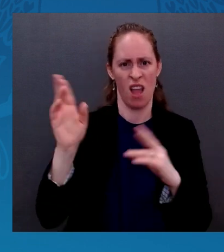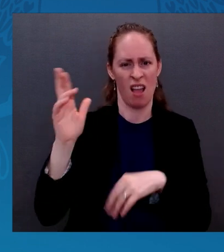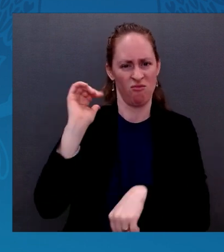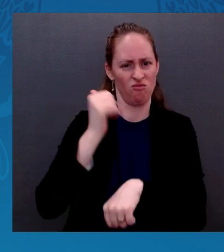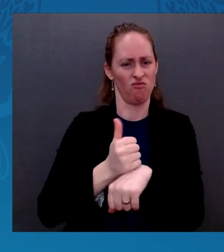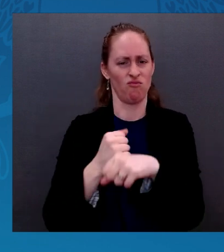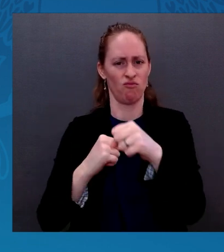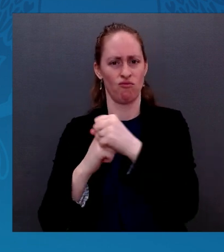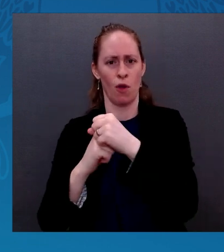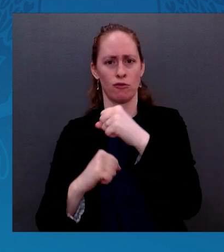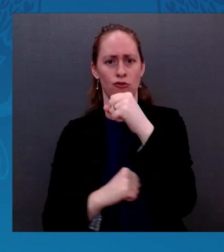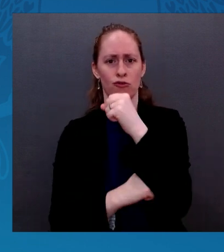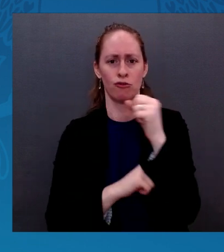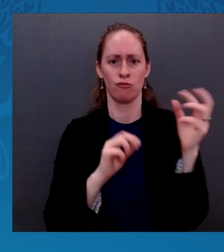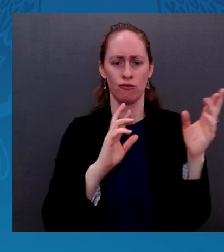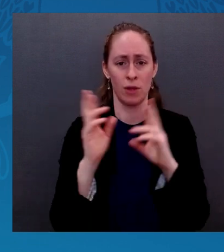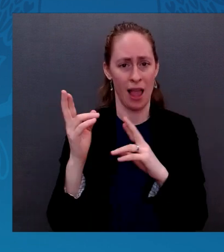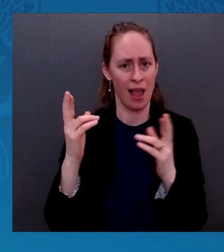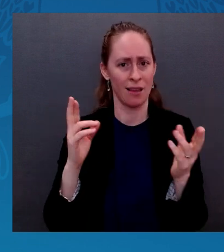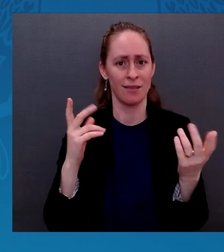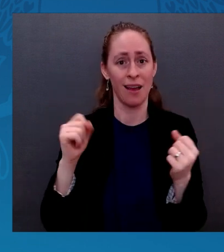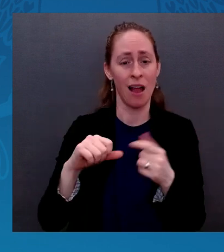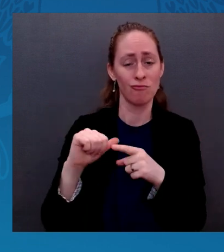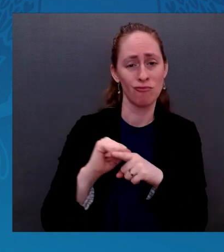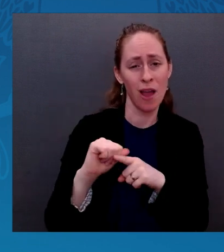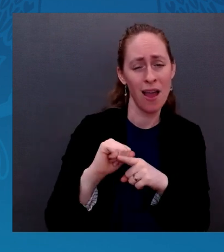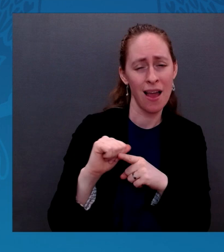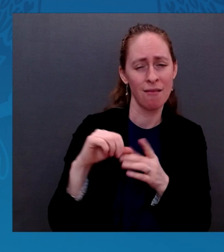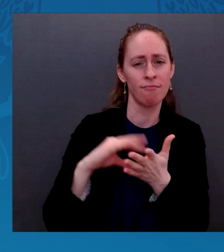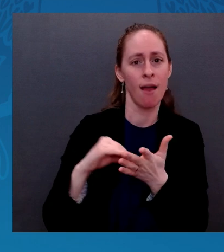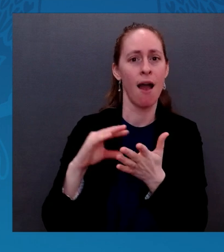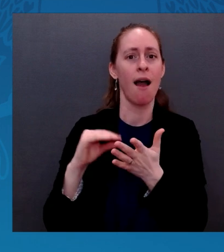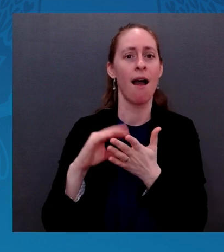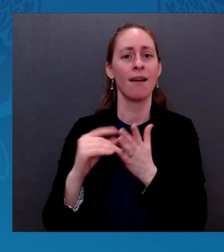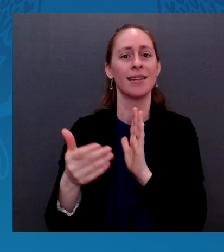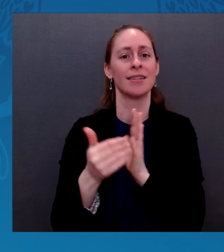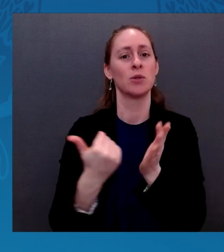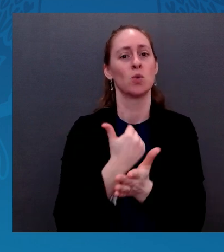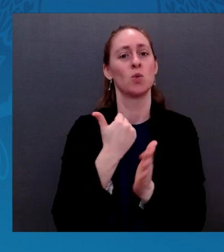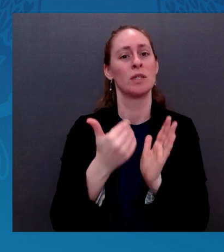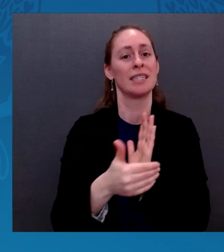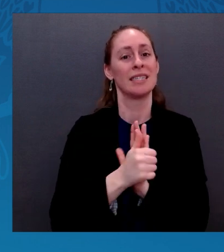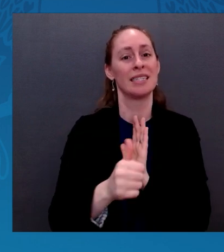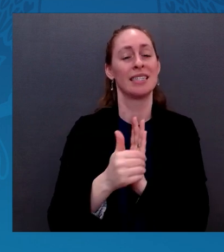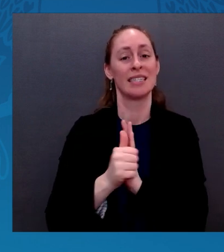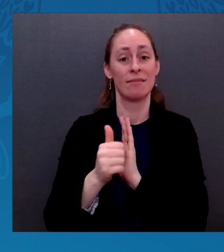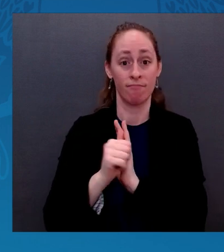And when we do the partnership between elected leaders and governments and in particular on this issue,